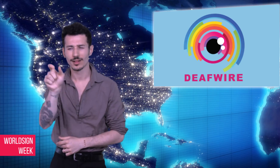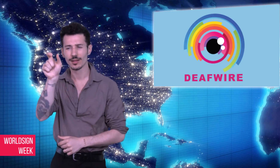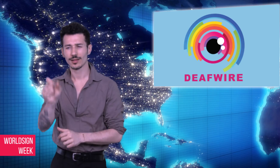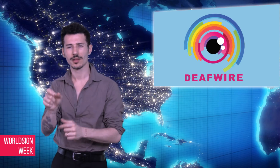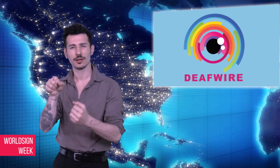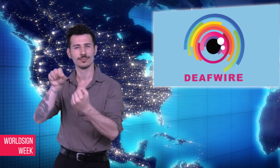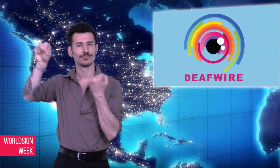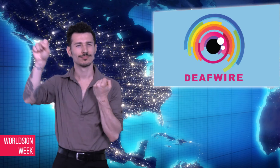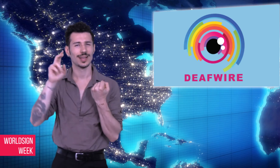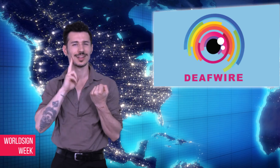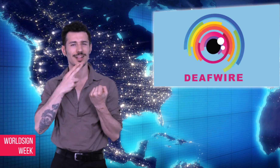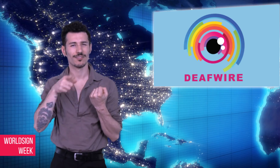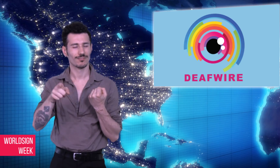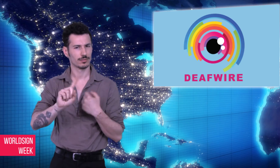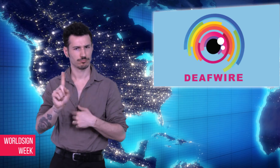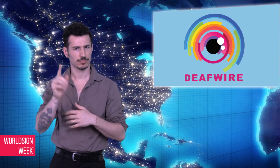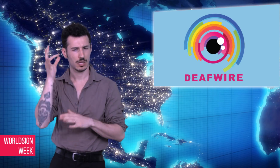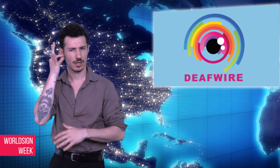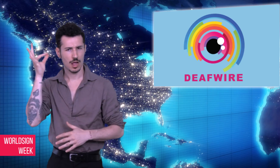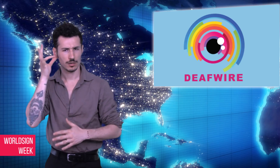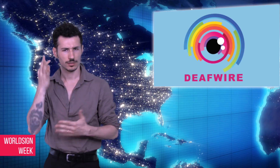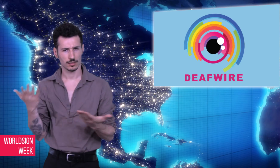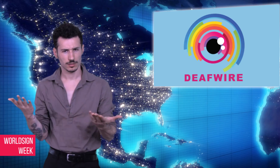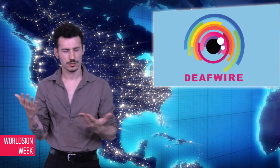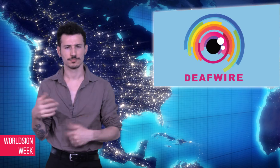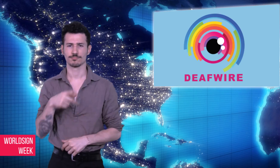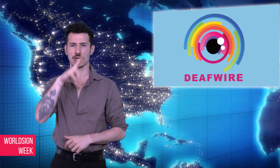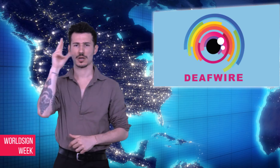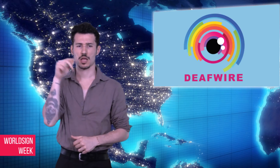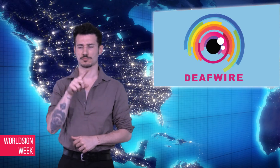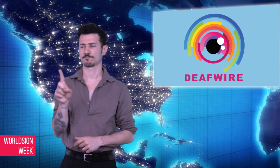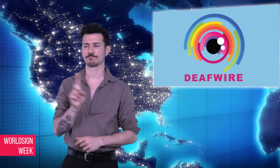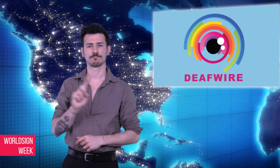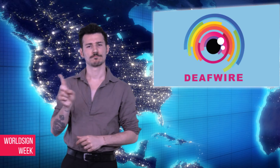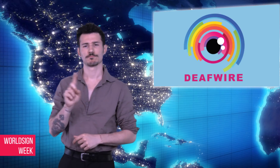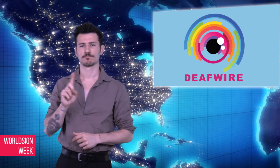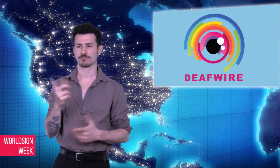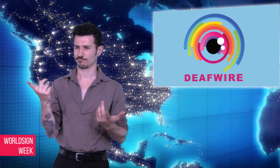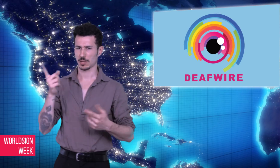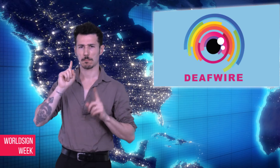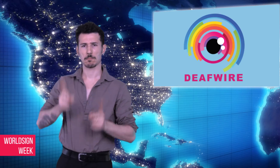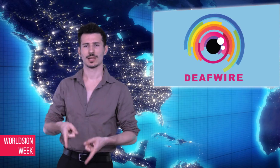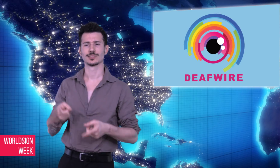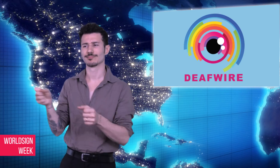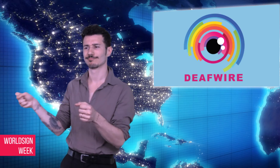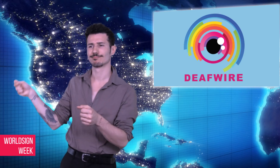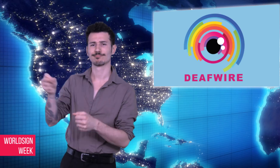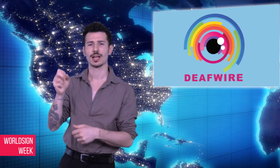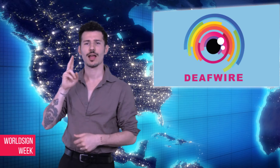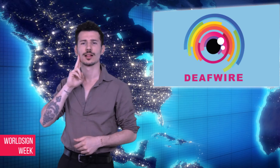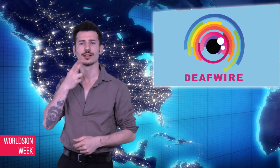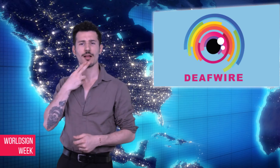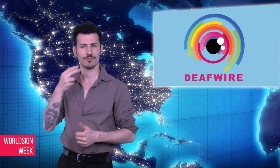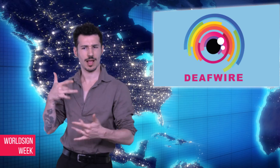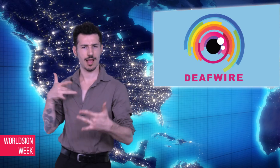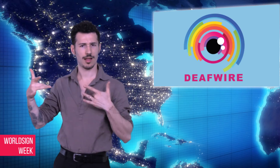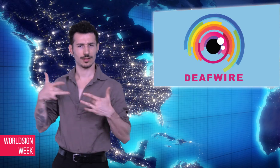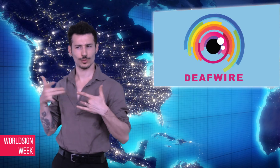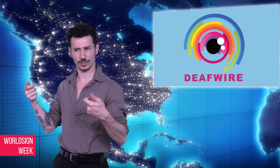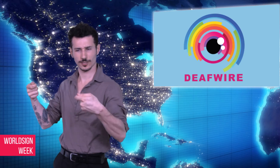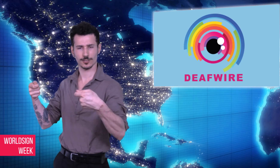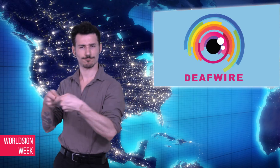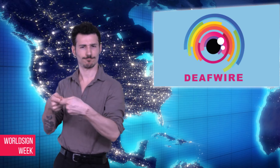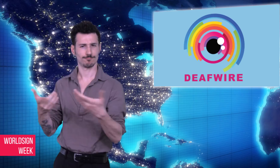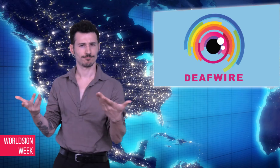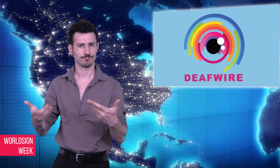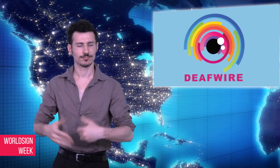have been played by a Deaf actor.